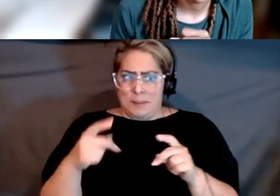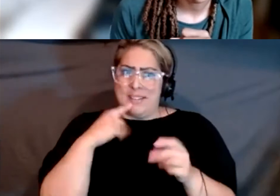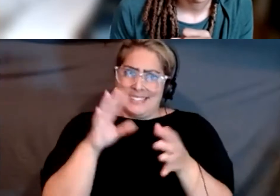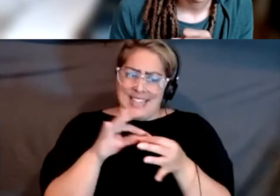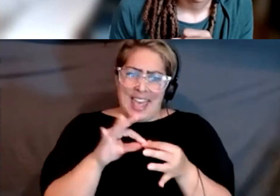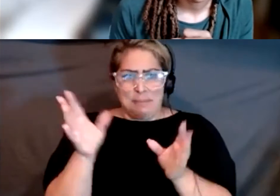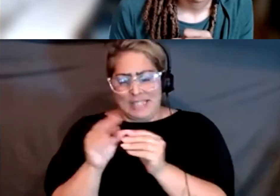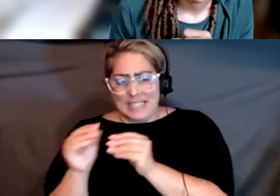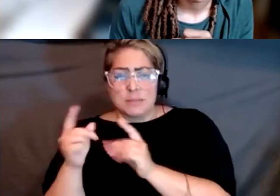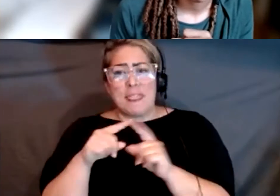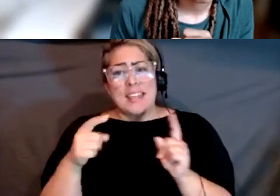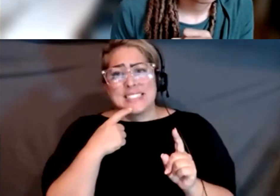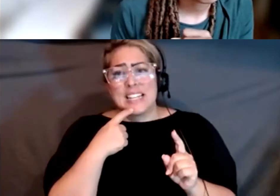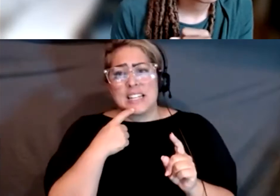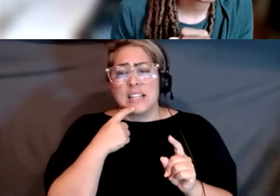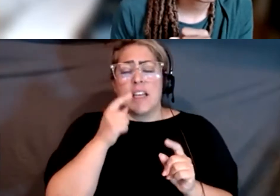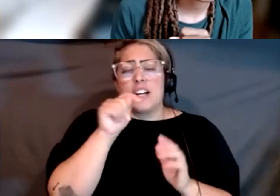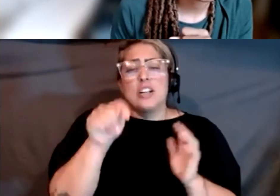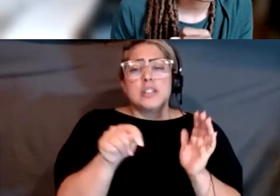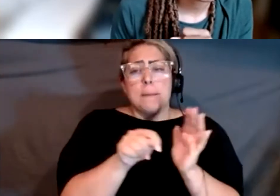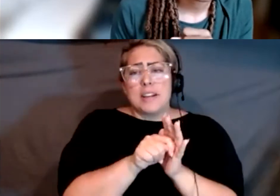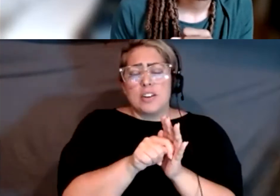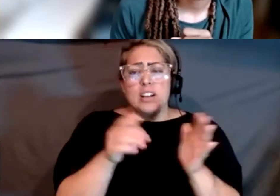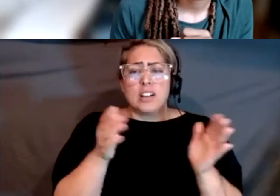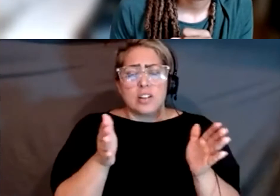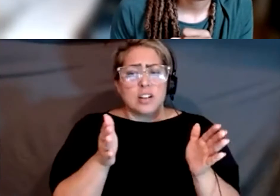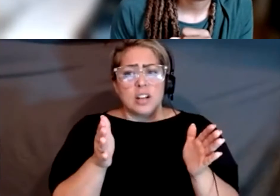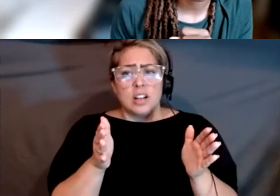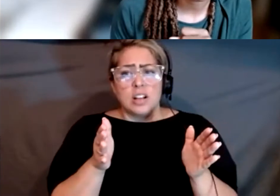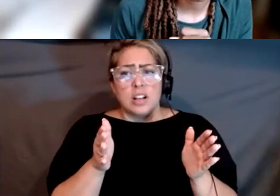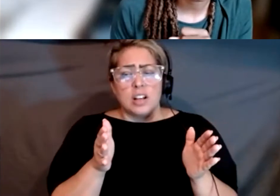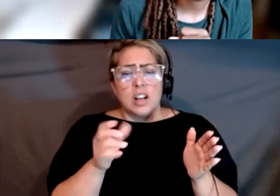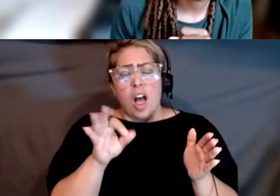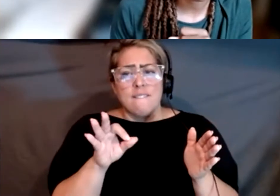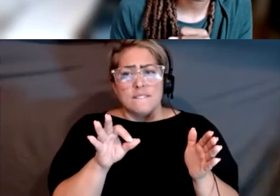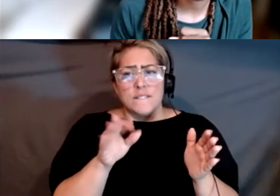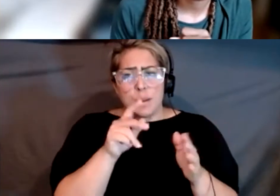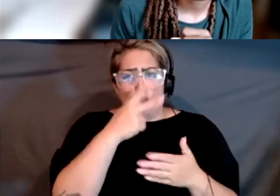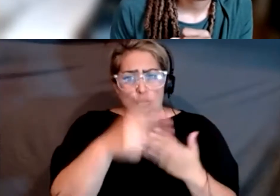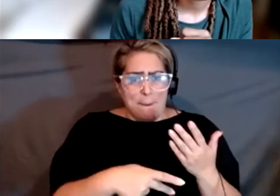which is about to expire -- mandate. Which is about limiting.